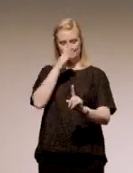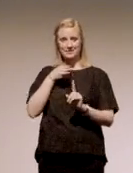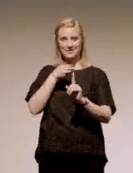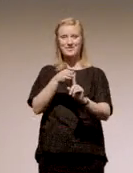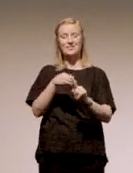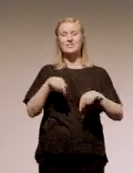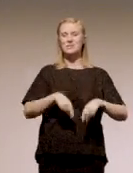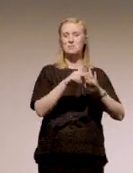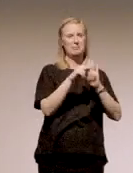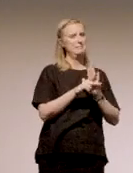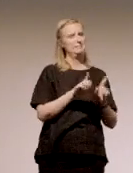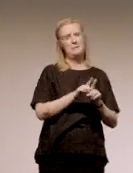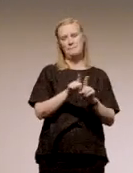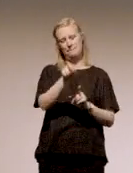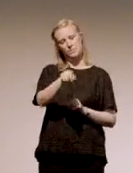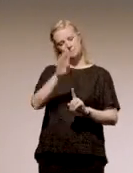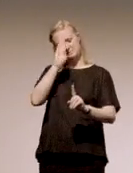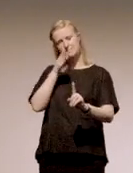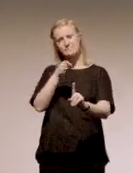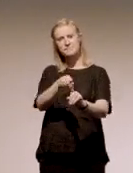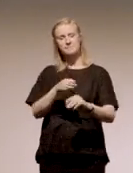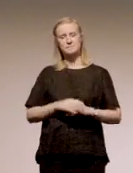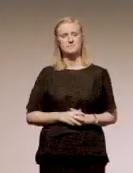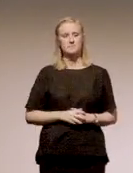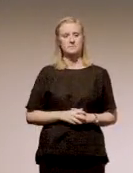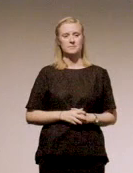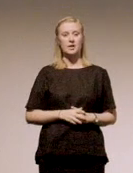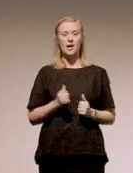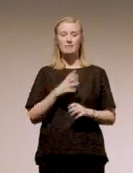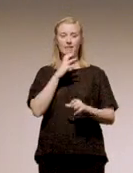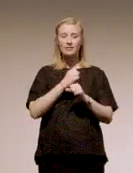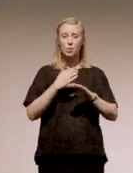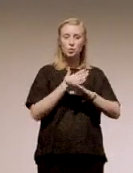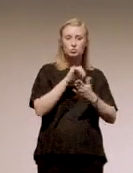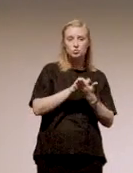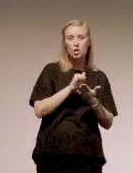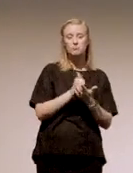So working in government workshop with various stakeholders who are building digital platforms